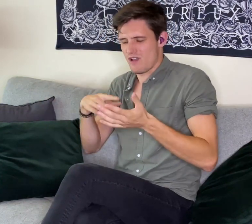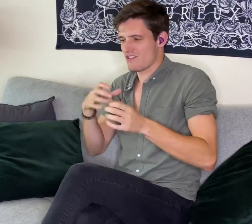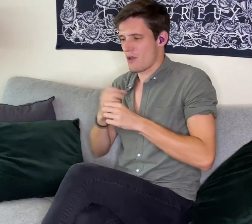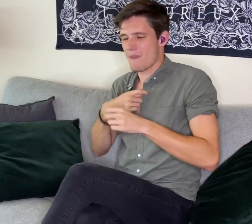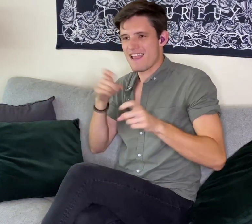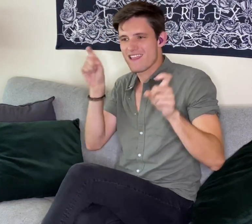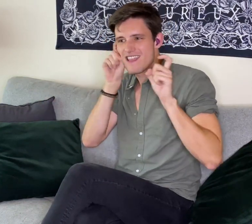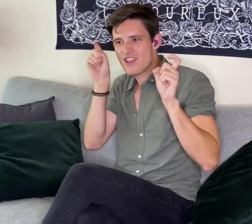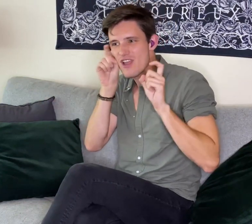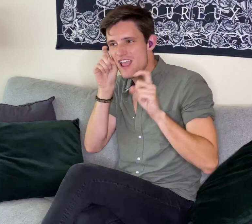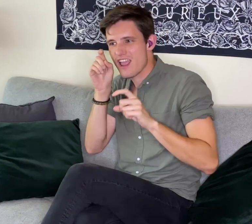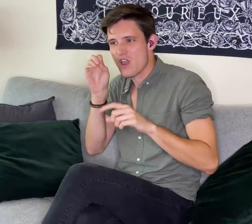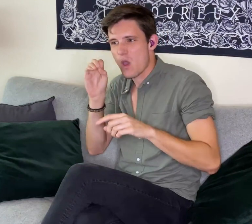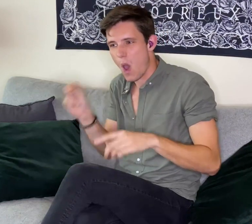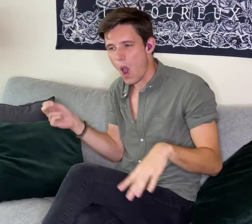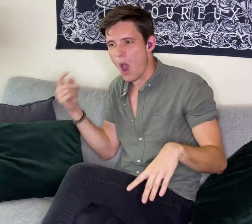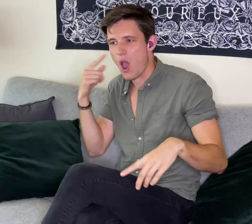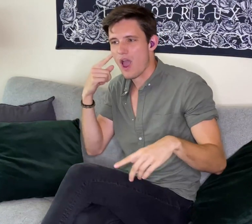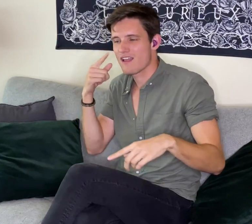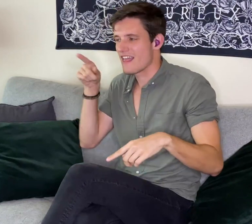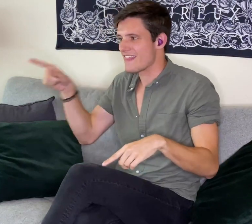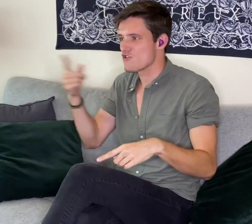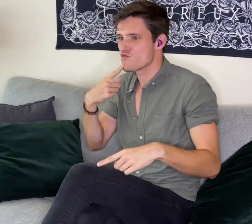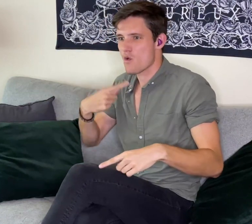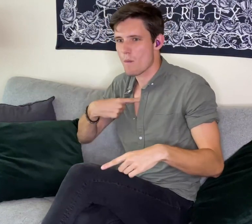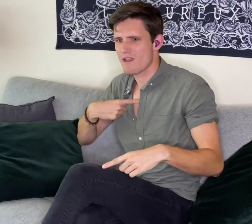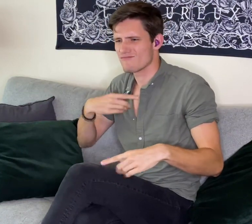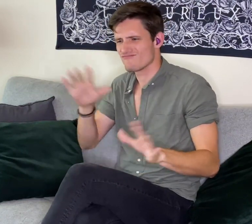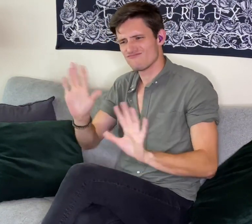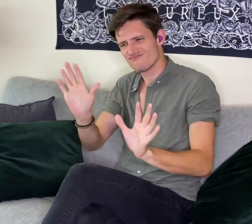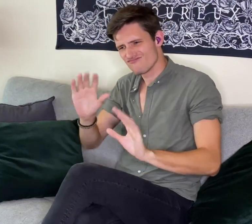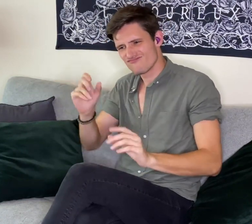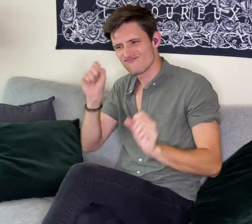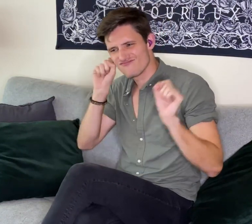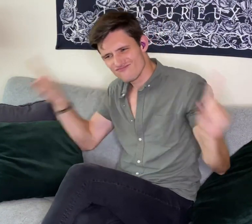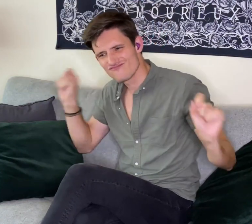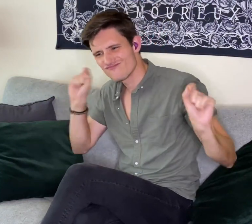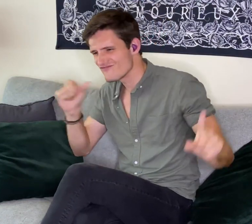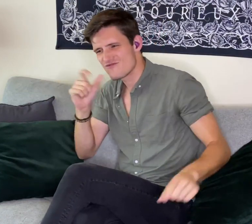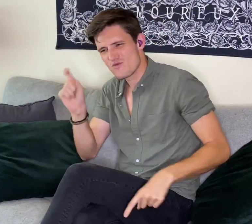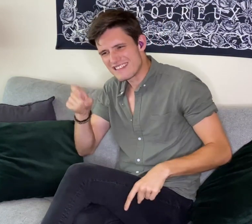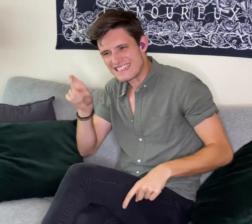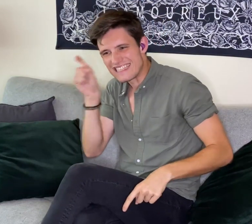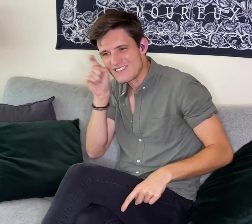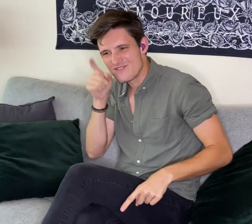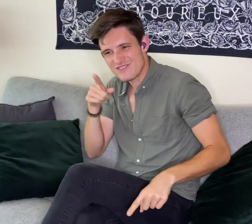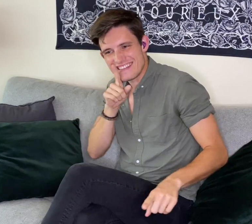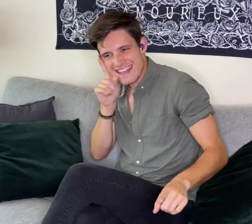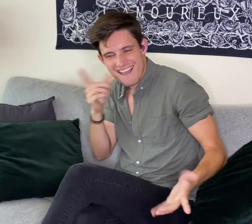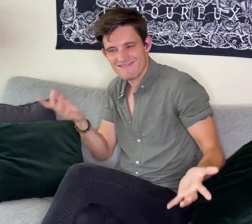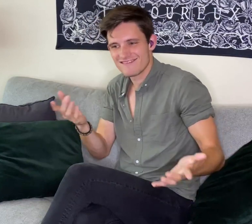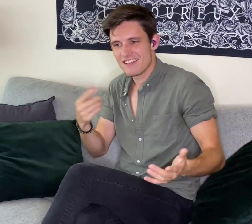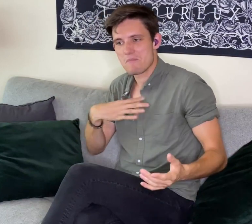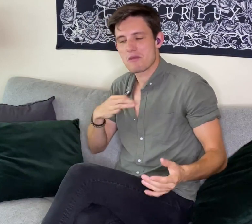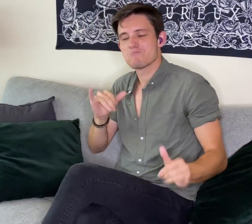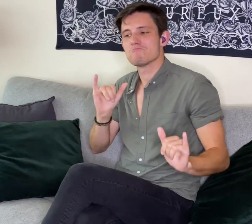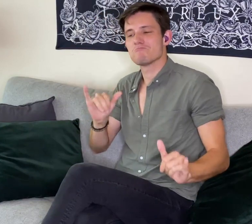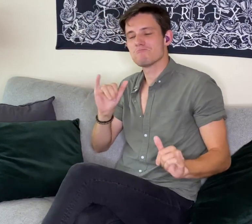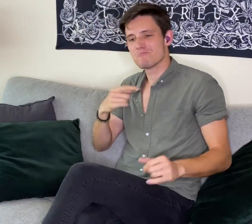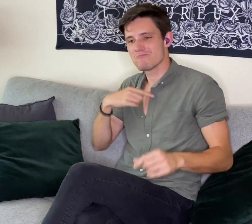in, I realized I still had my hearing aids in. They encouraged me to take them out - and so I did.